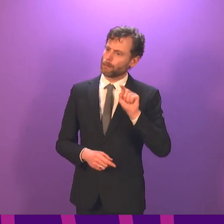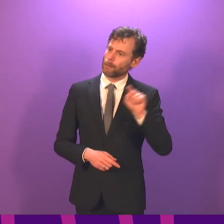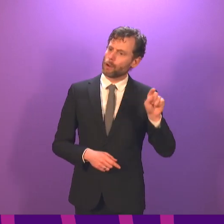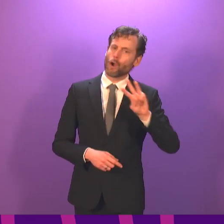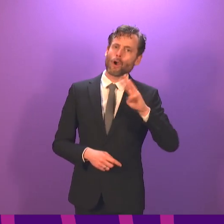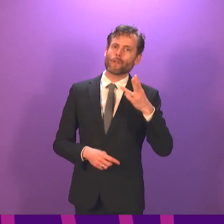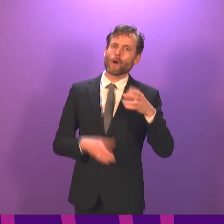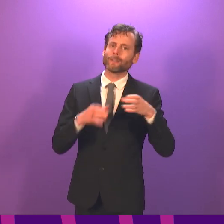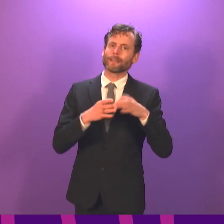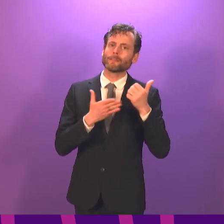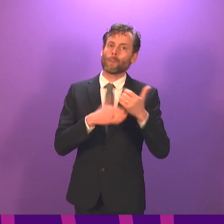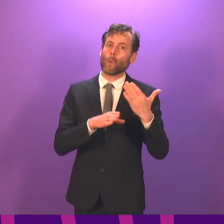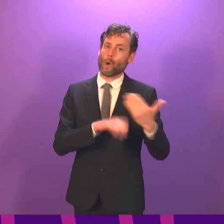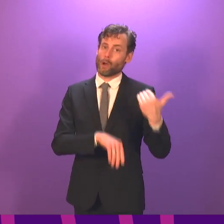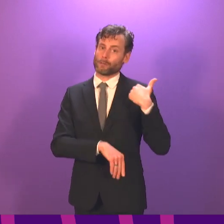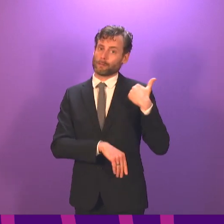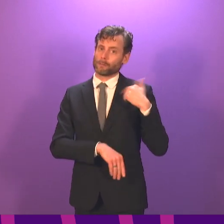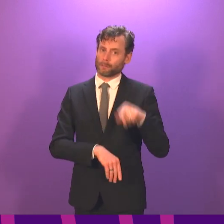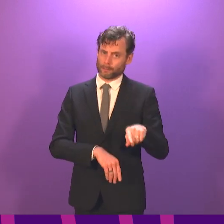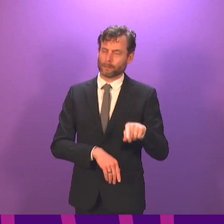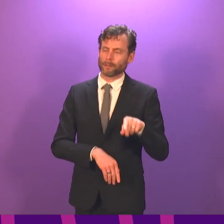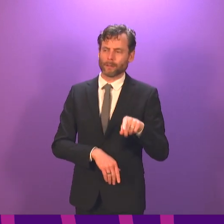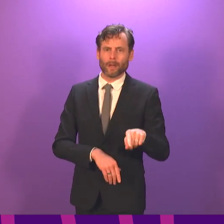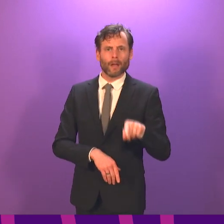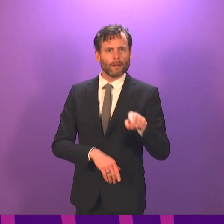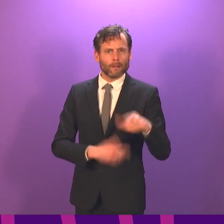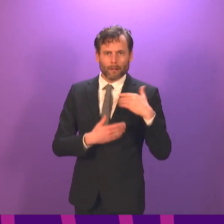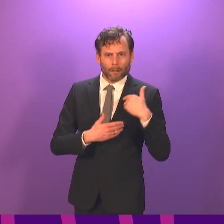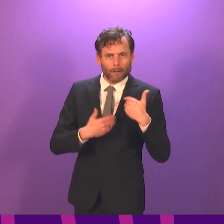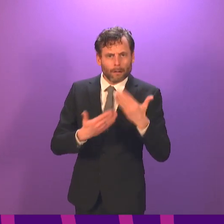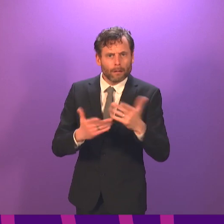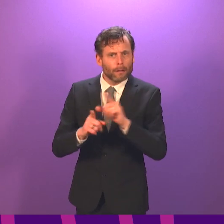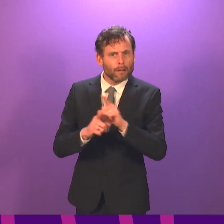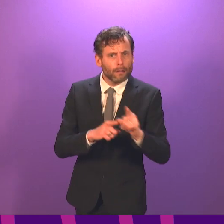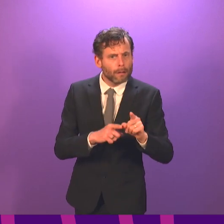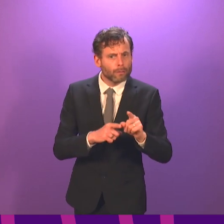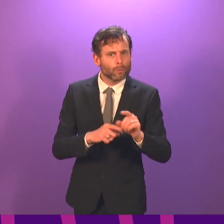support workers who provide a variety of services for vulnerable people, including food preparation